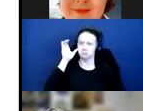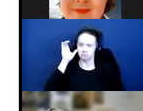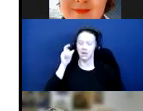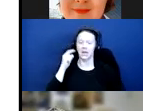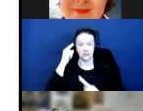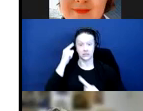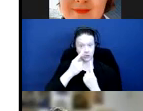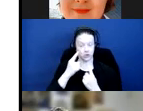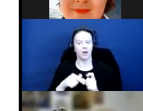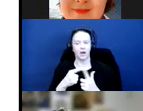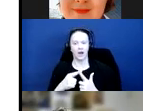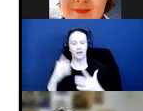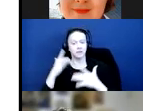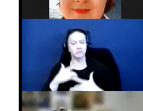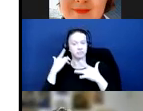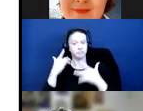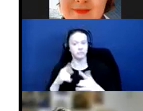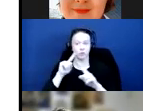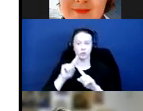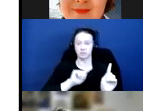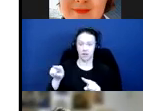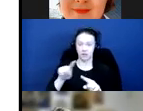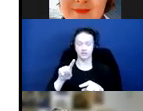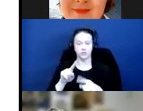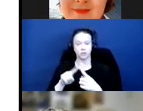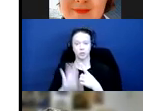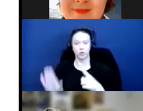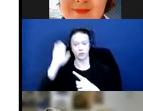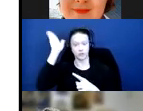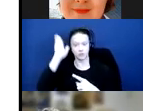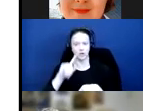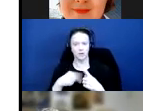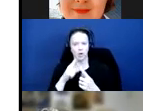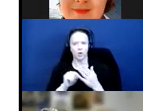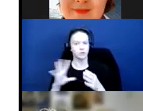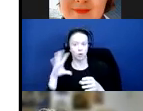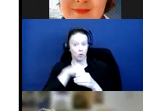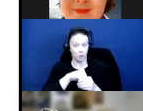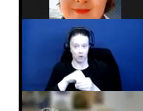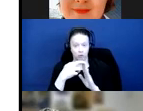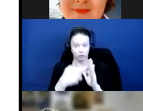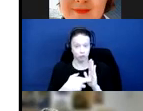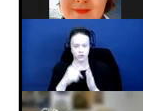about what was incorporated into the rules and what was not. And if not, why not.